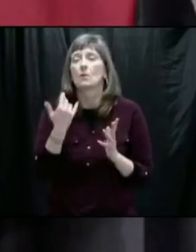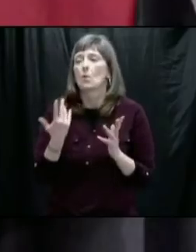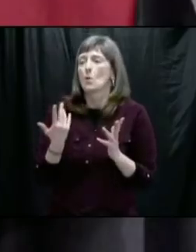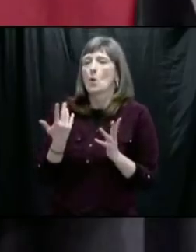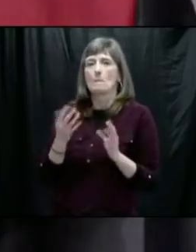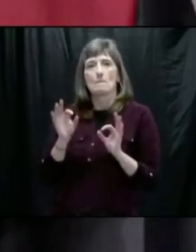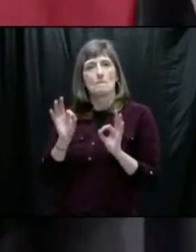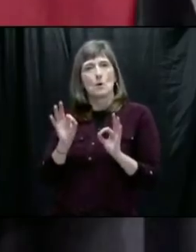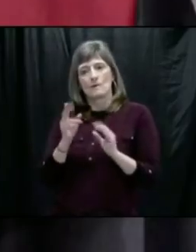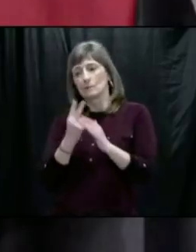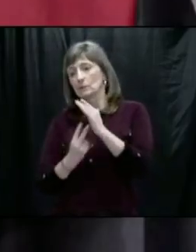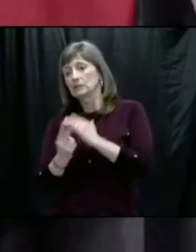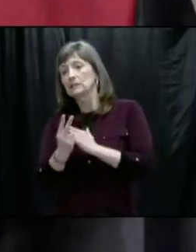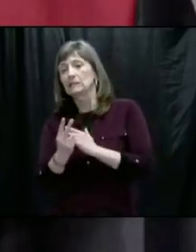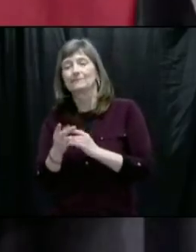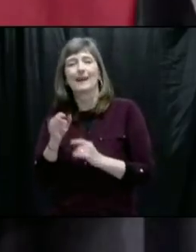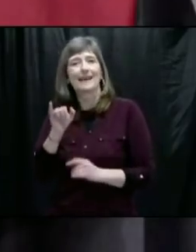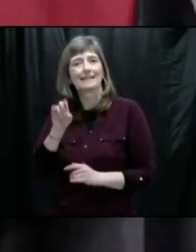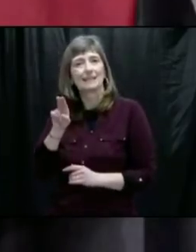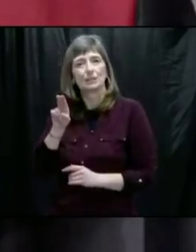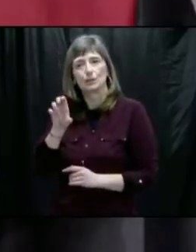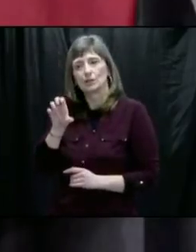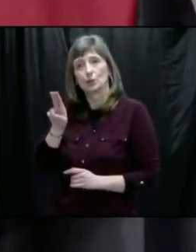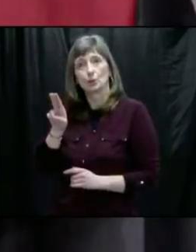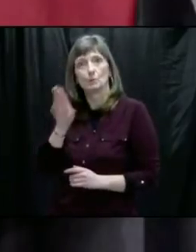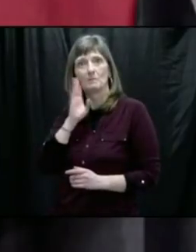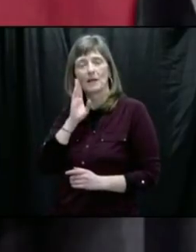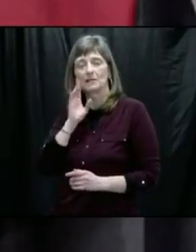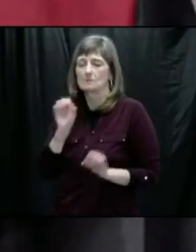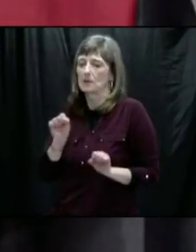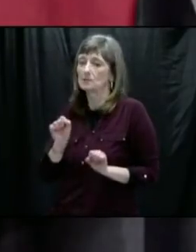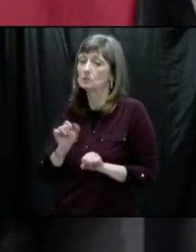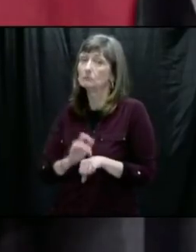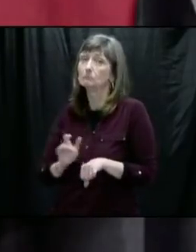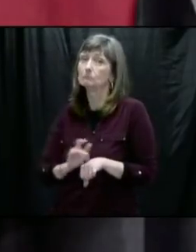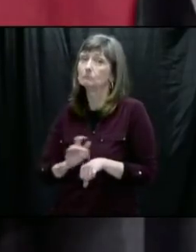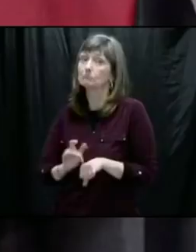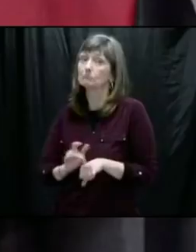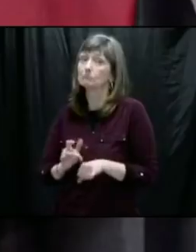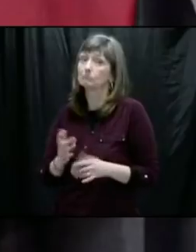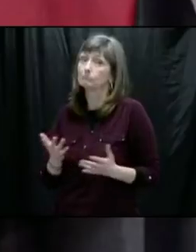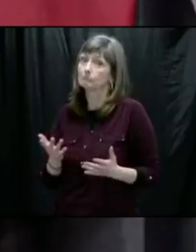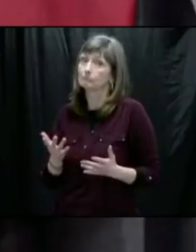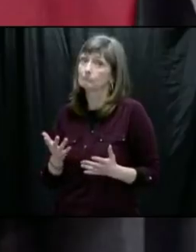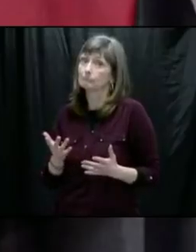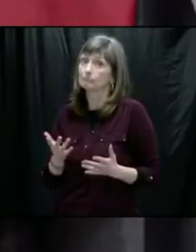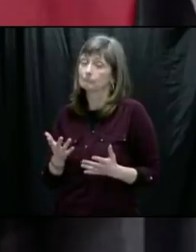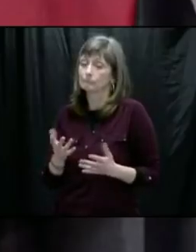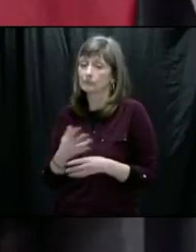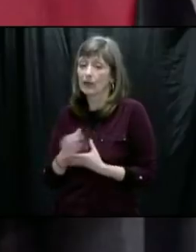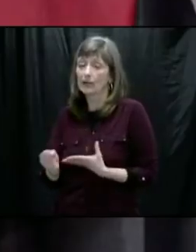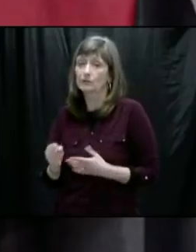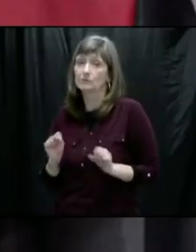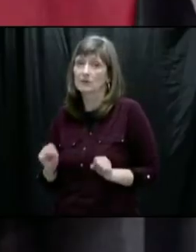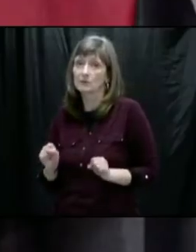DR. RAMEN HAS A SHORTFALL, FOR EXAMPLE, EVEN UNDER THE BEST-CASE SCENARIO FOR IN TENSE I HAVE CARE BEDS AND WE'RE